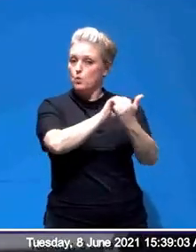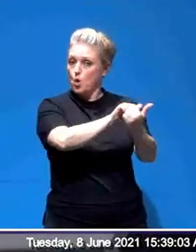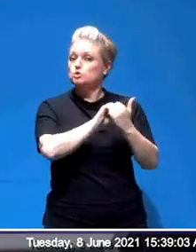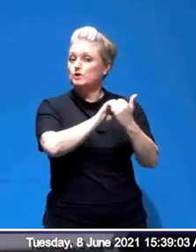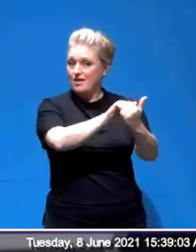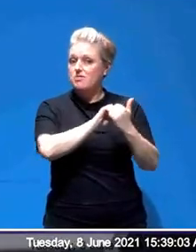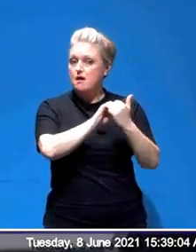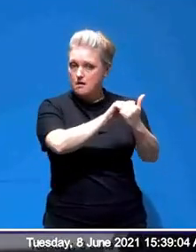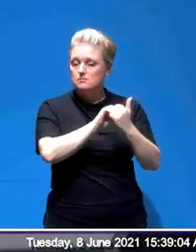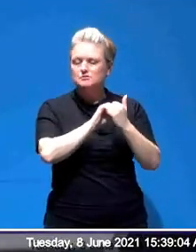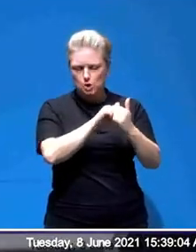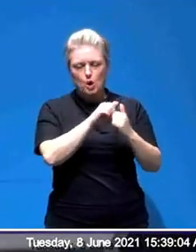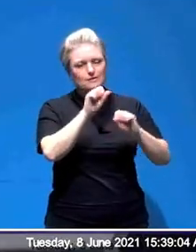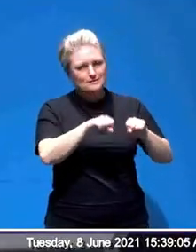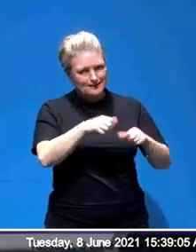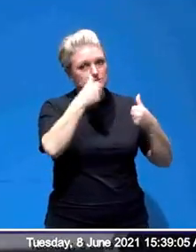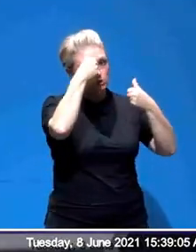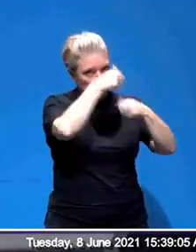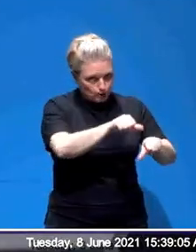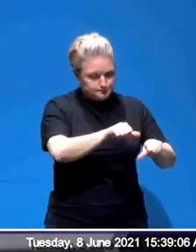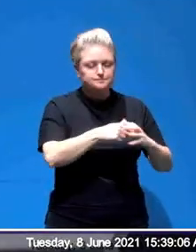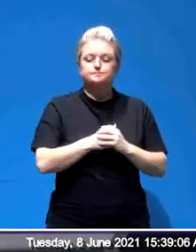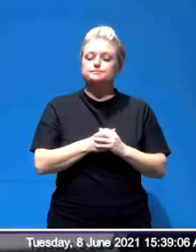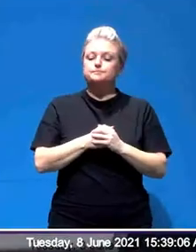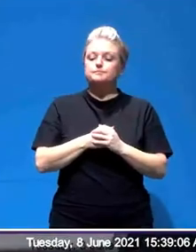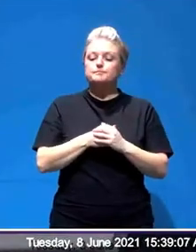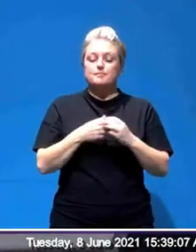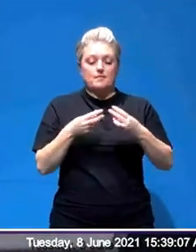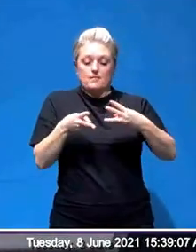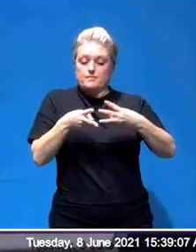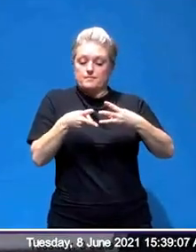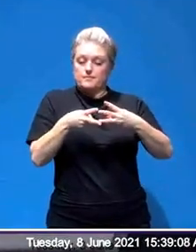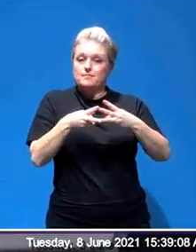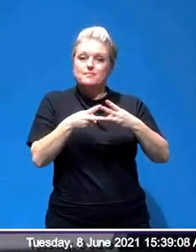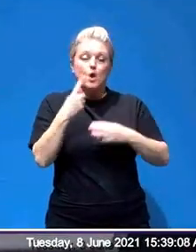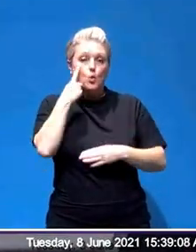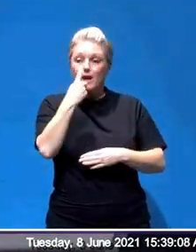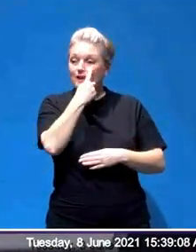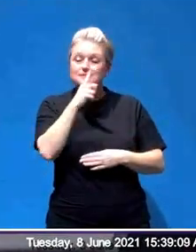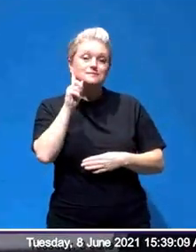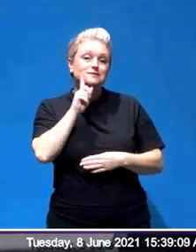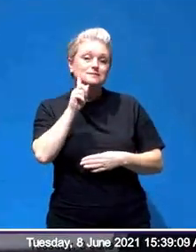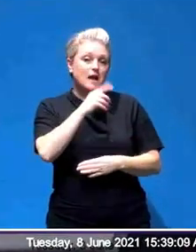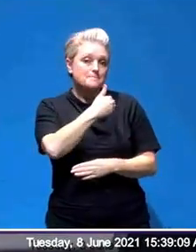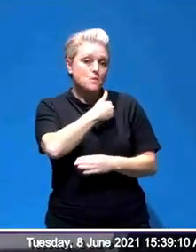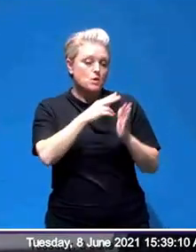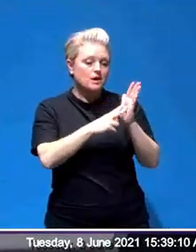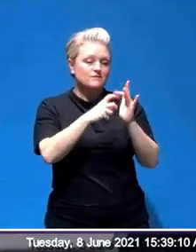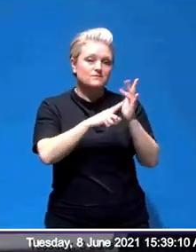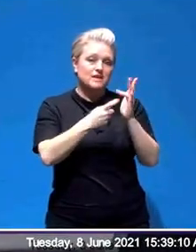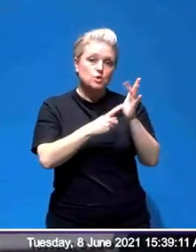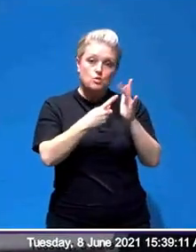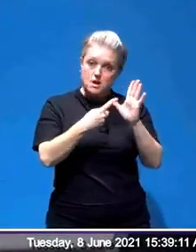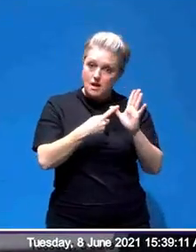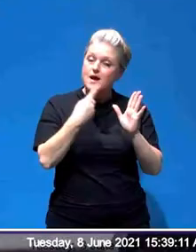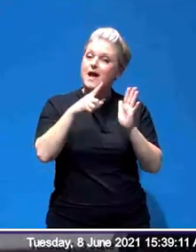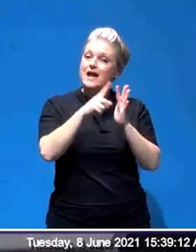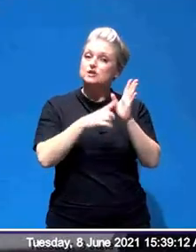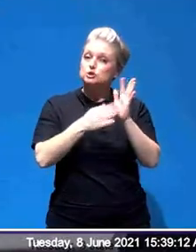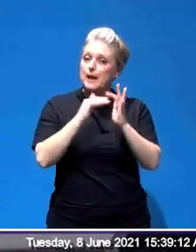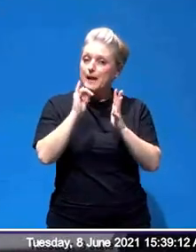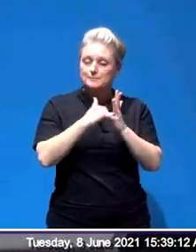I have met Victoria and James once, just face to face, but I had spoken to James